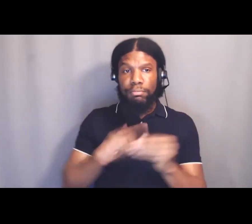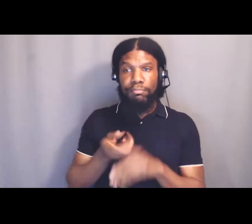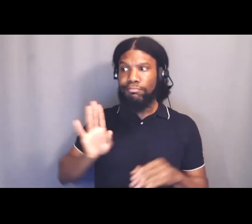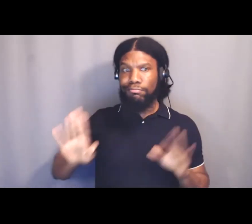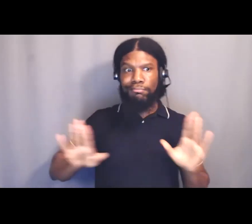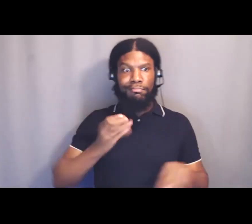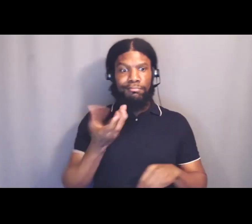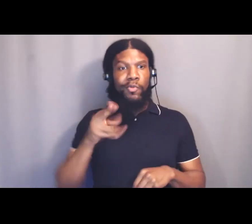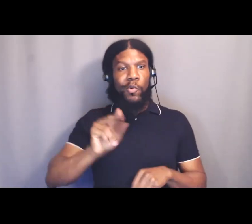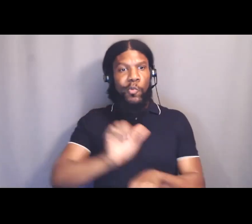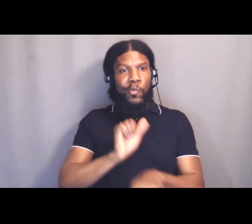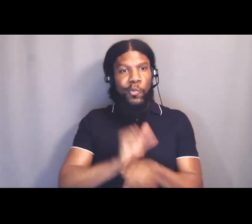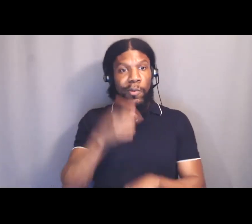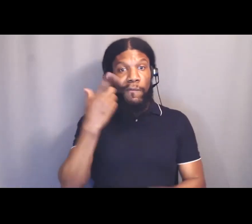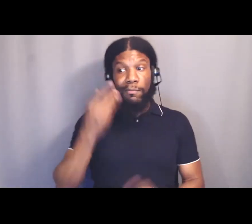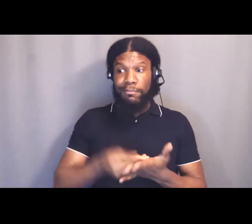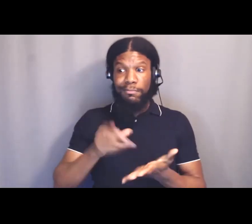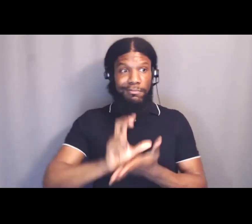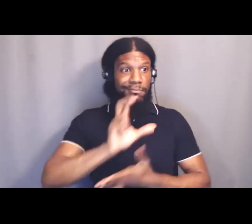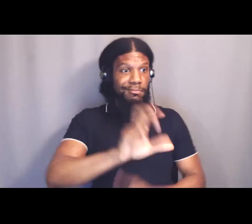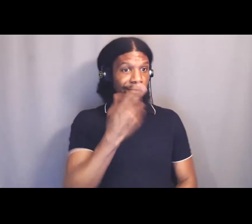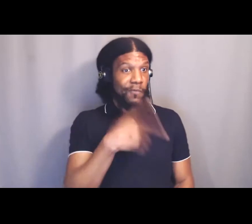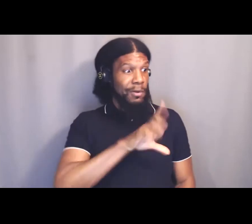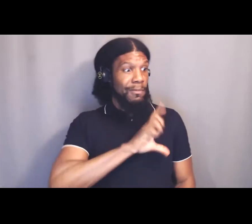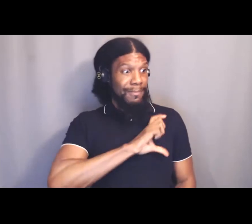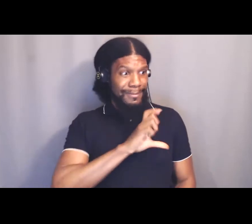defund LA school police and remove schools from police,